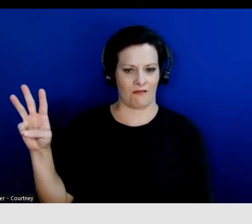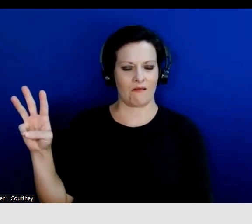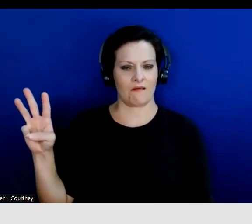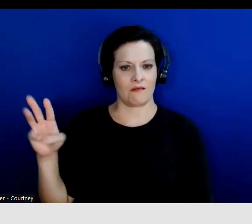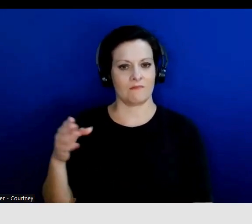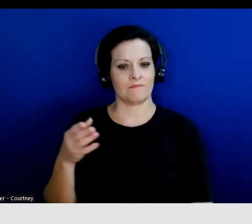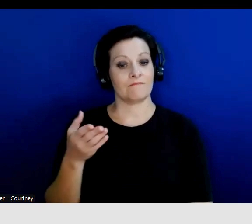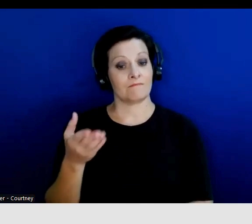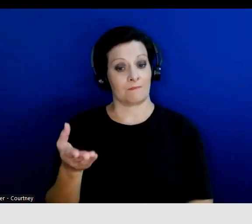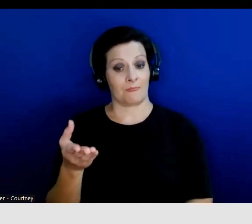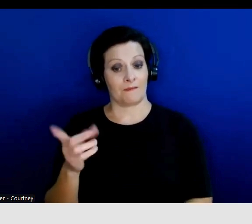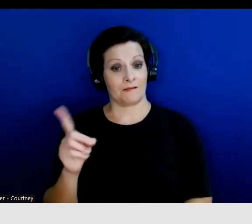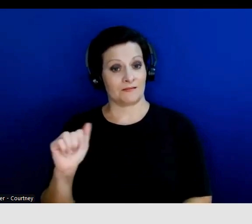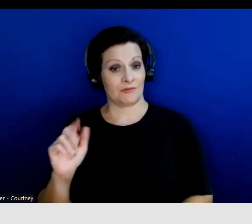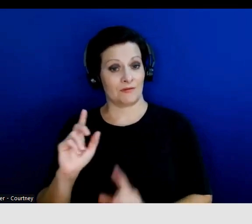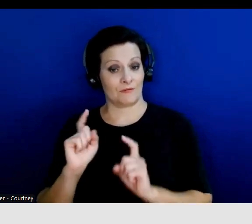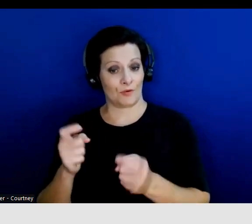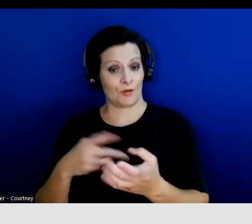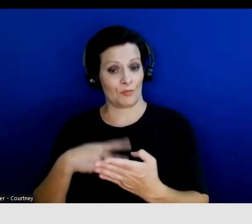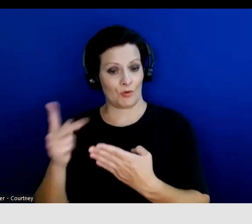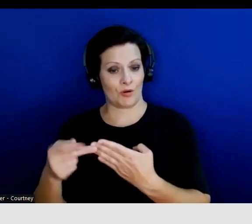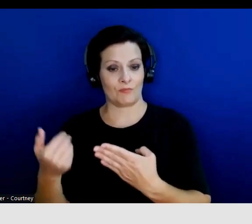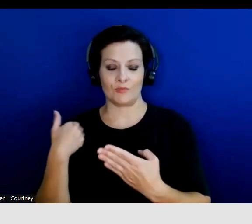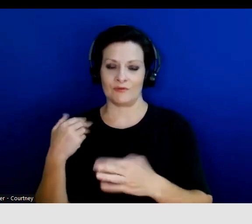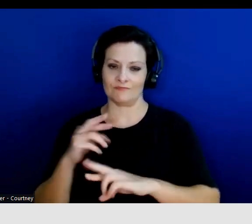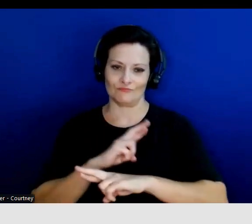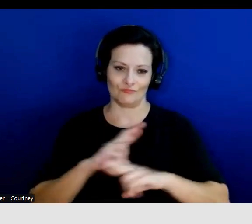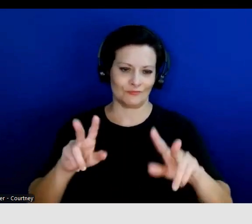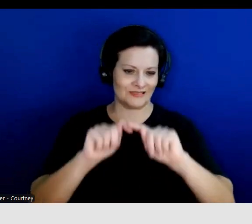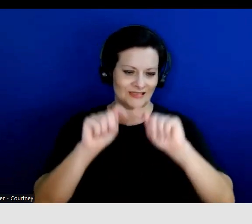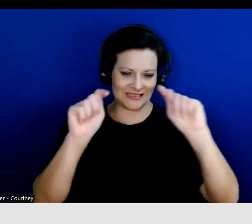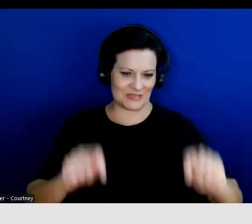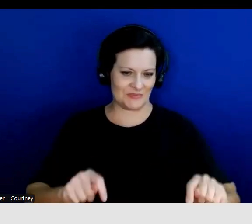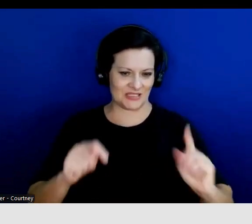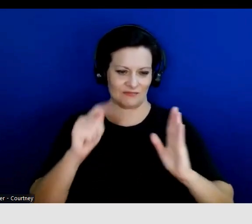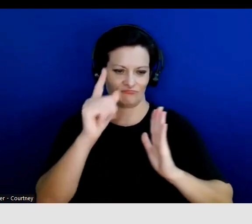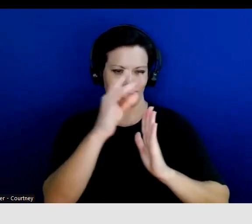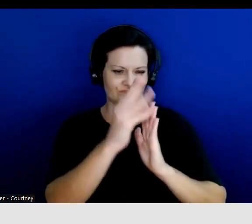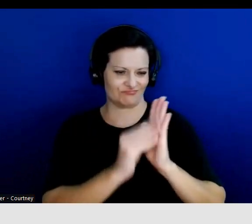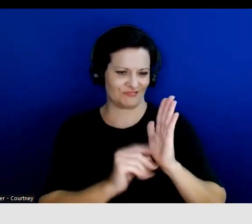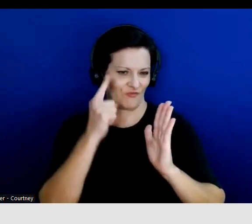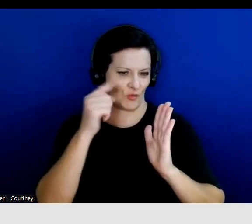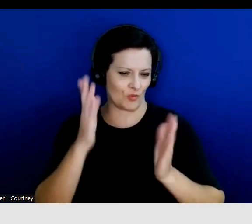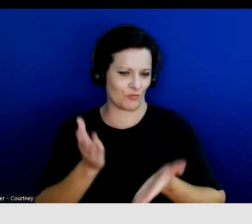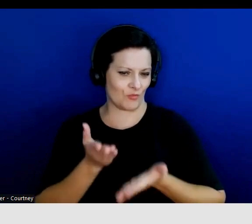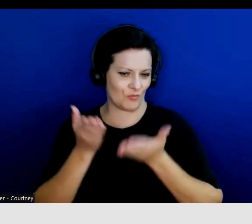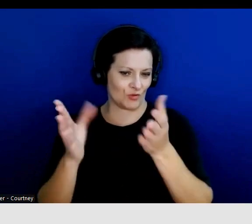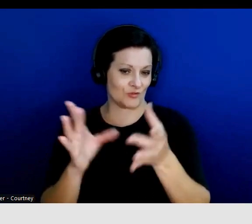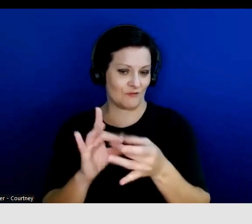program, we are providing ready-to-use templates for the proposal narrative, proposal abstract,